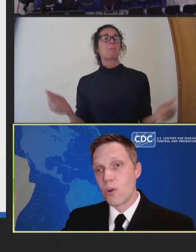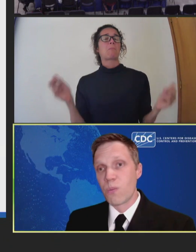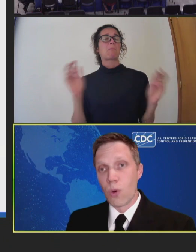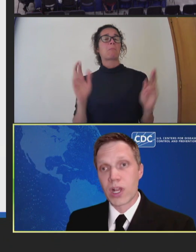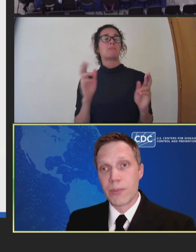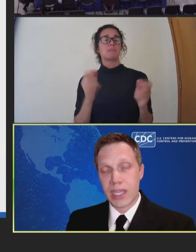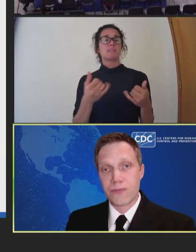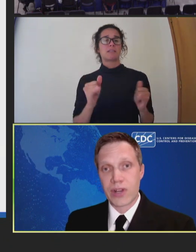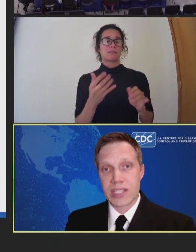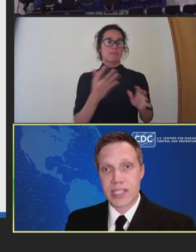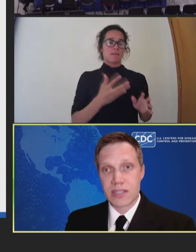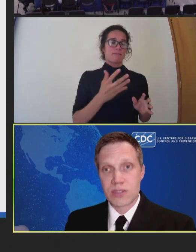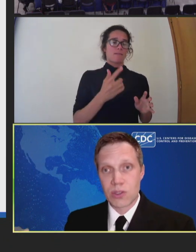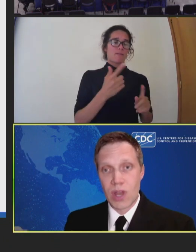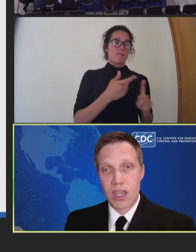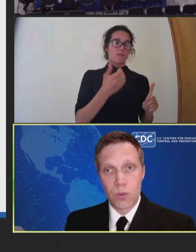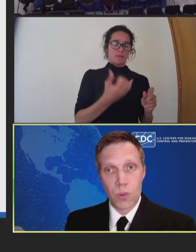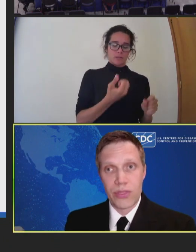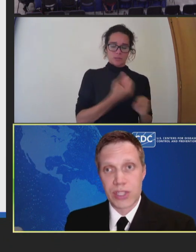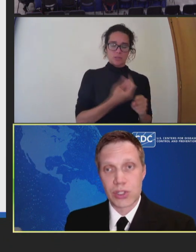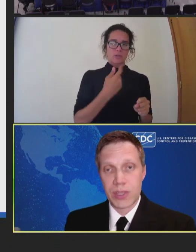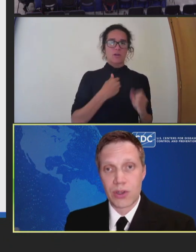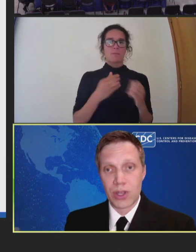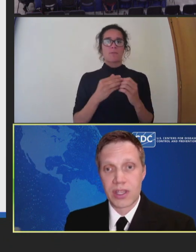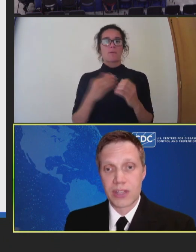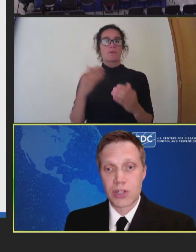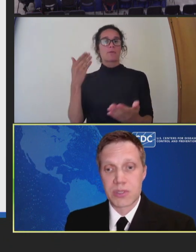more coming in for next season. So, knock on wood, things should be good in terms of